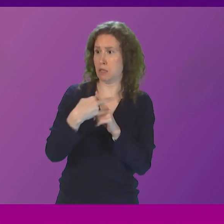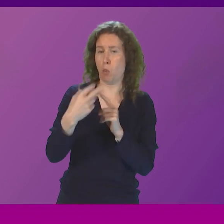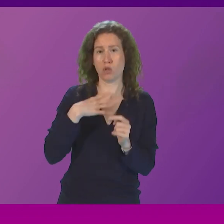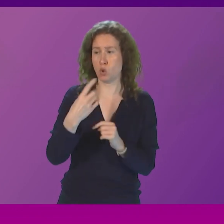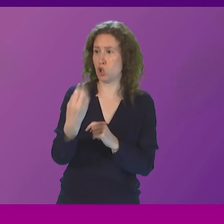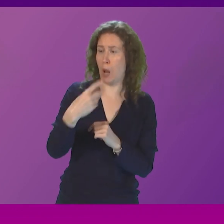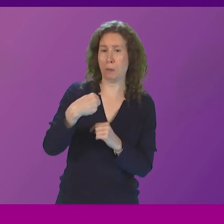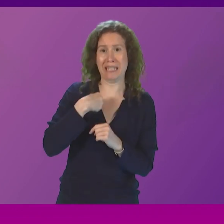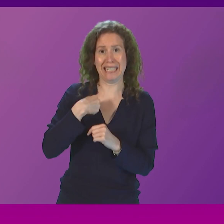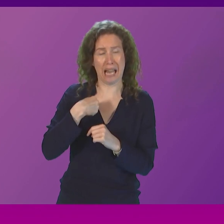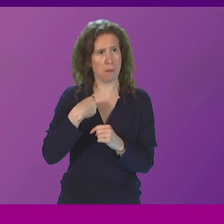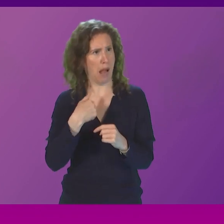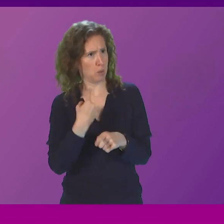a charity in Glasgow that is raising concerns— Members!